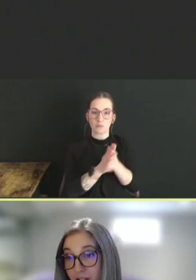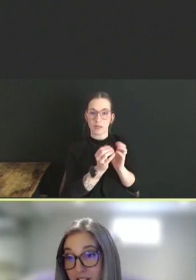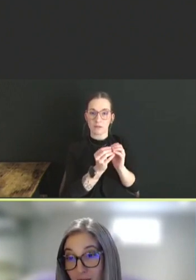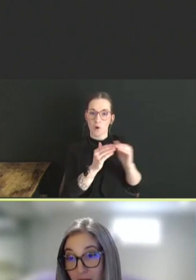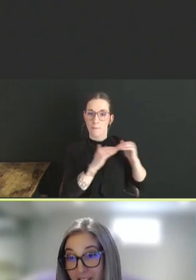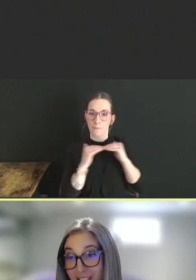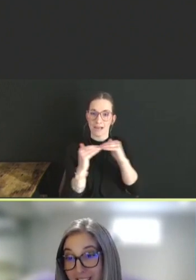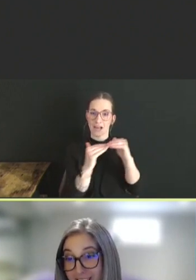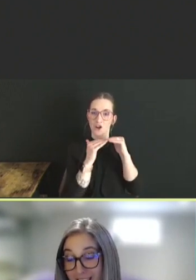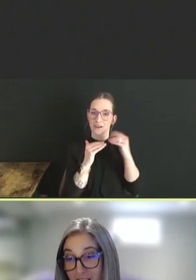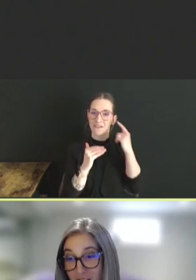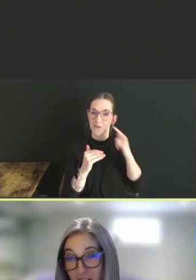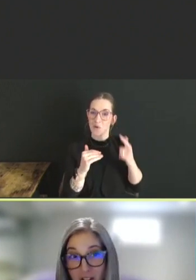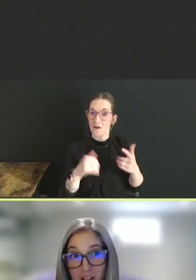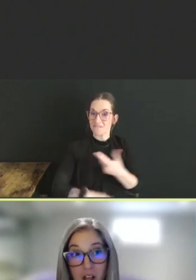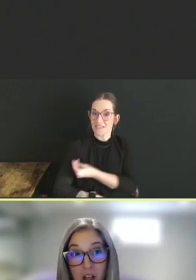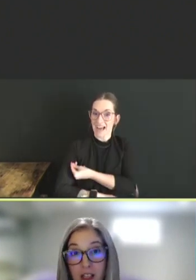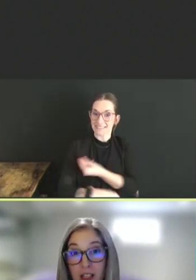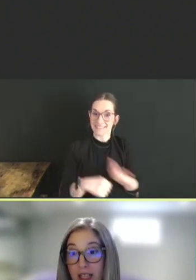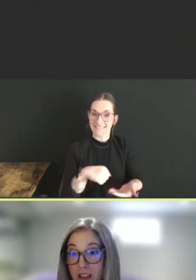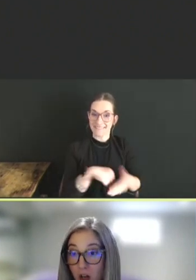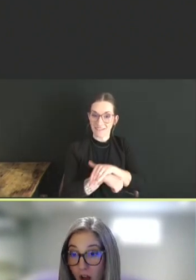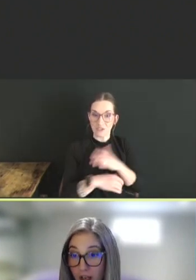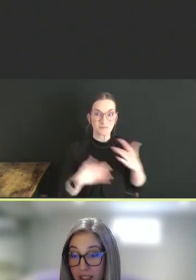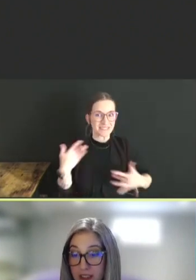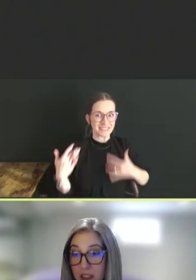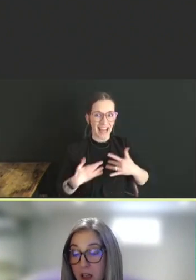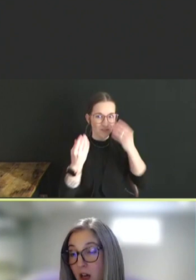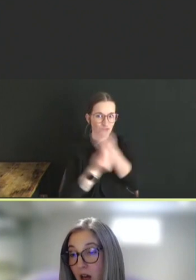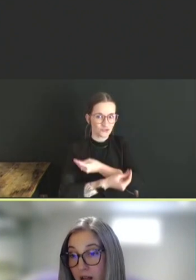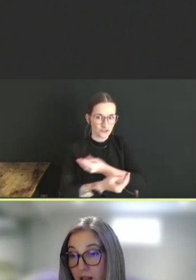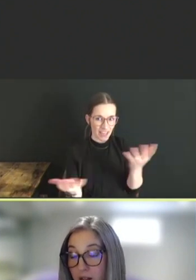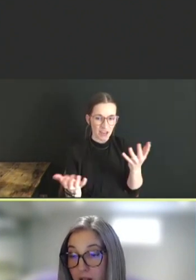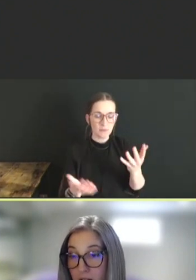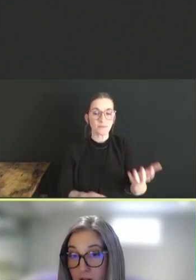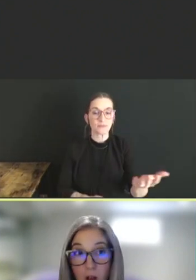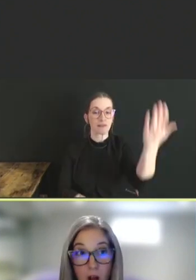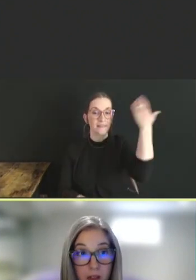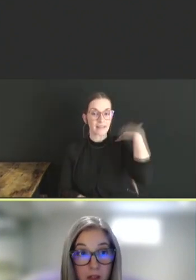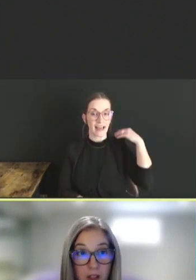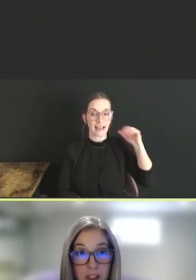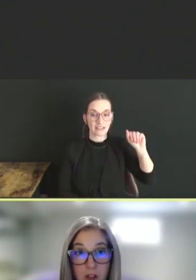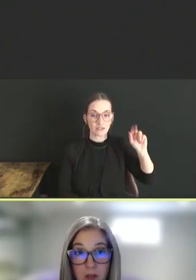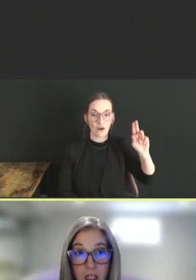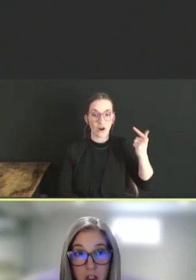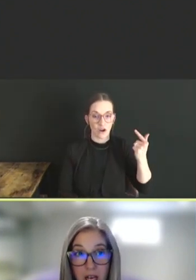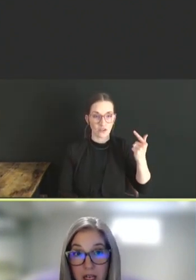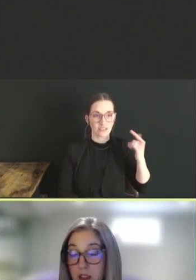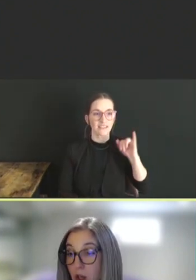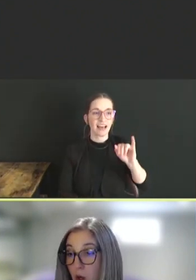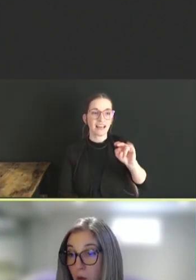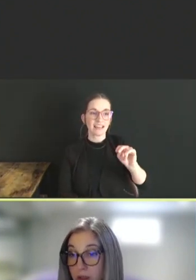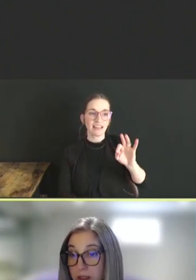And we're really excited to share last August, the law, the Inflation Reduction Act was signed